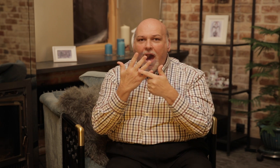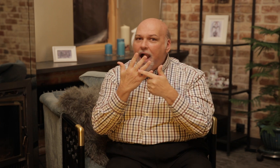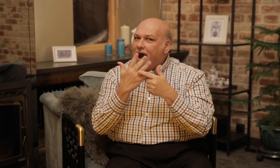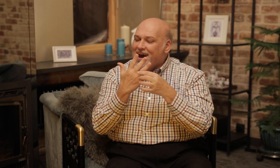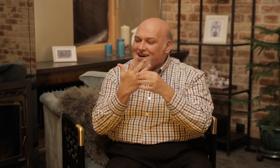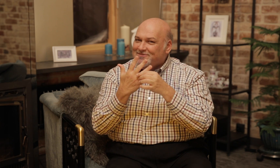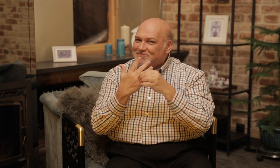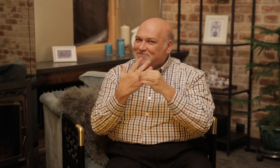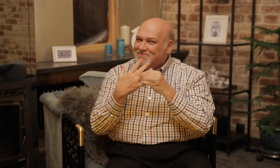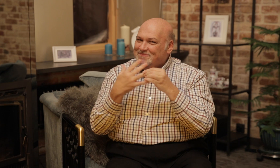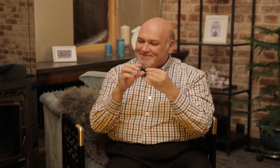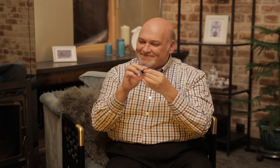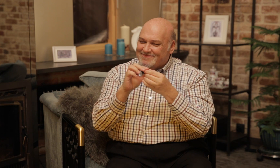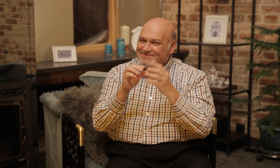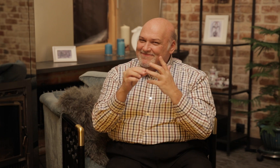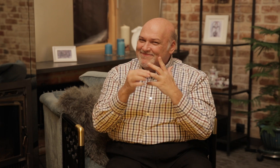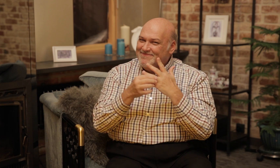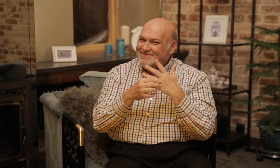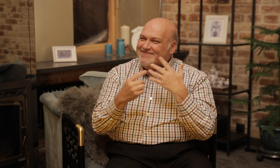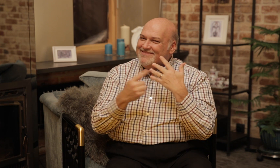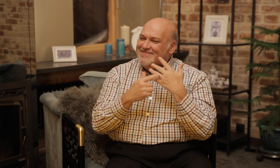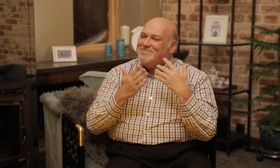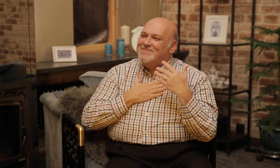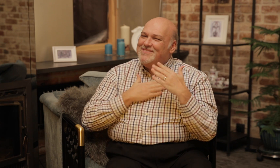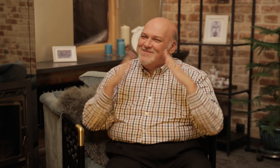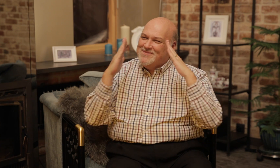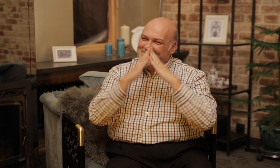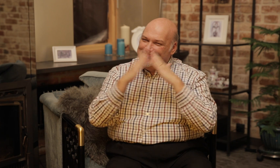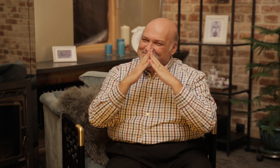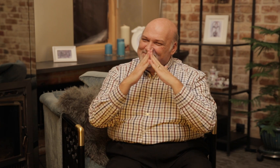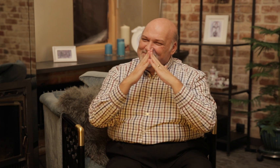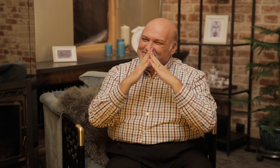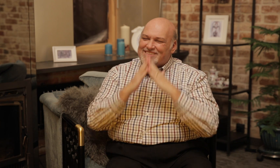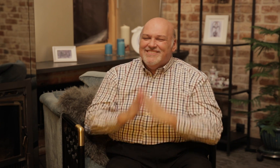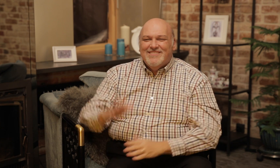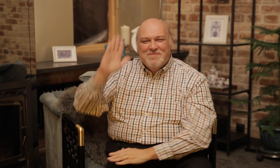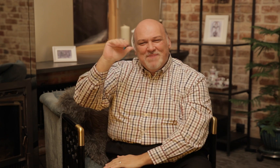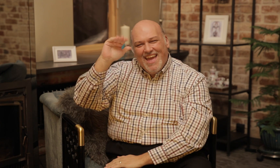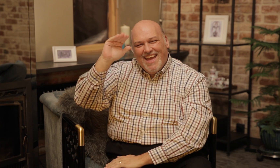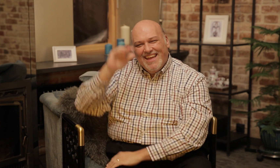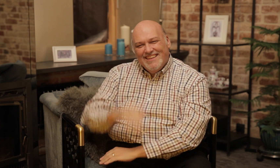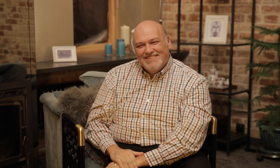Ah, I just remembered. Time to switch my ring back on to the right hand. Bye!